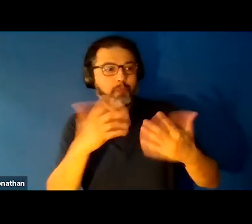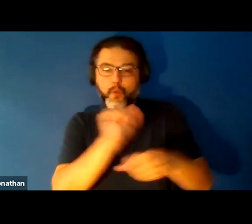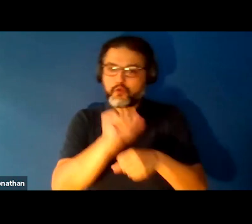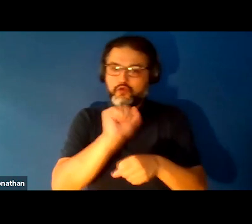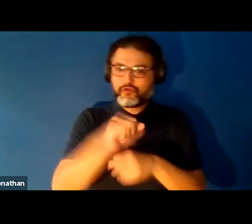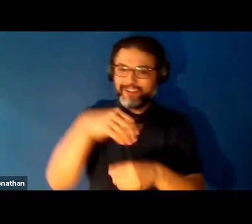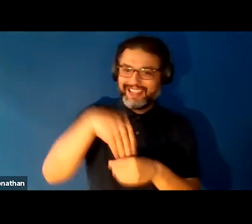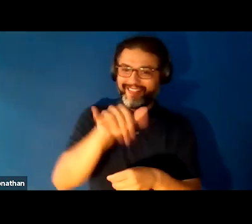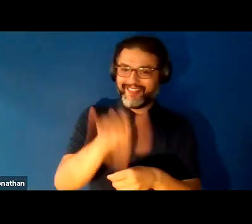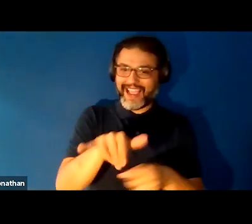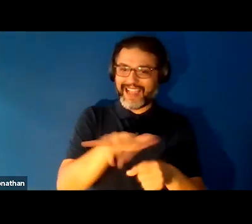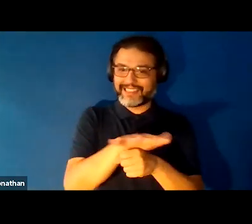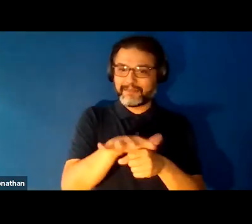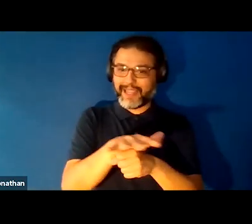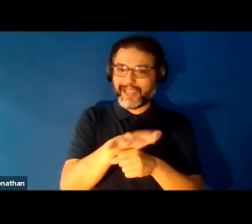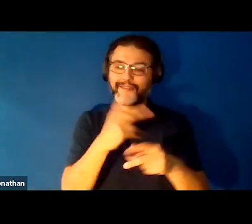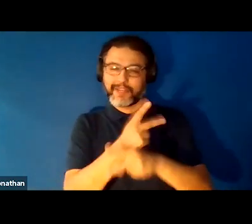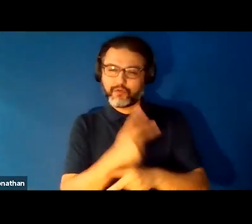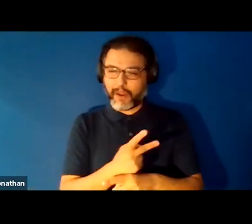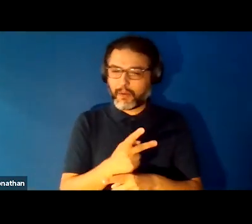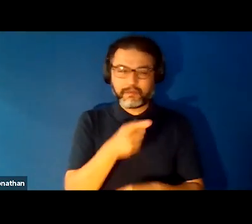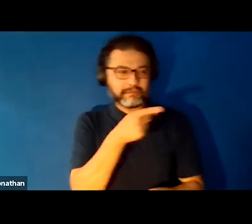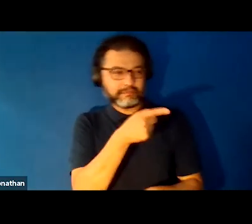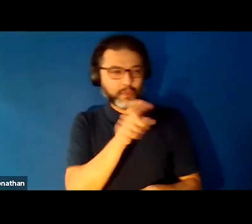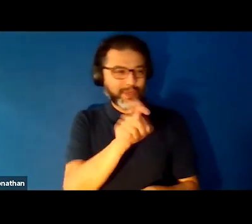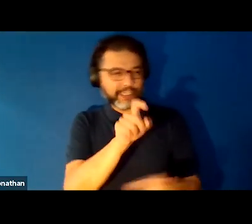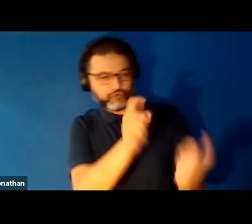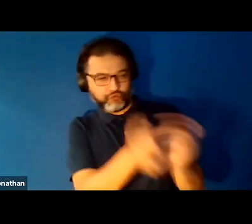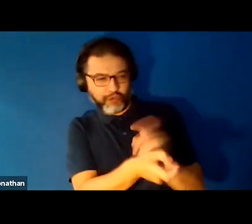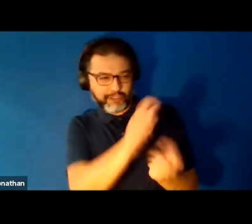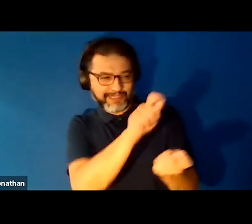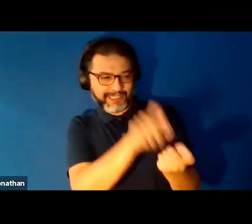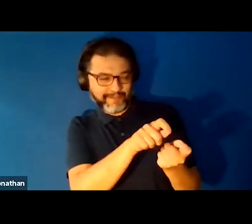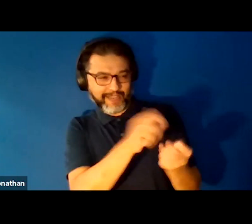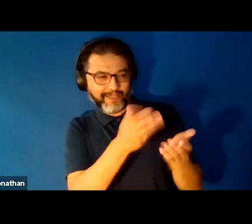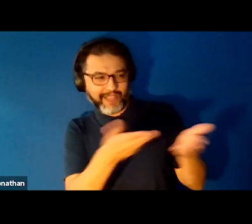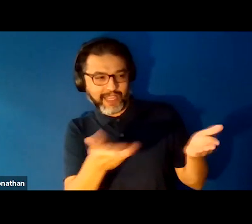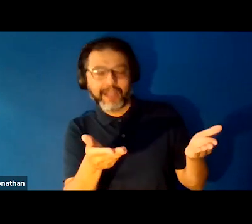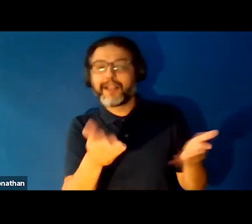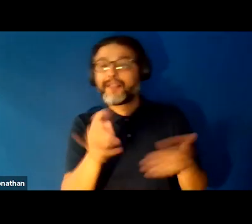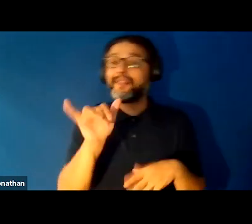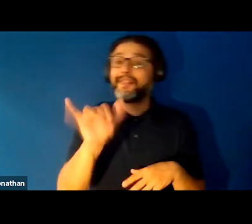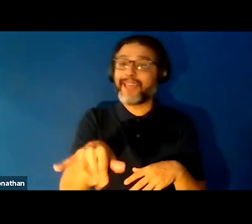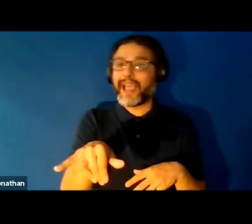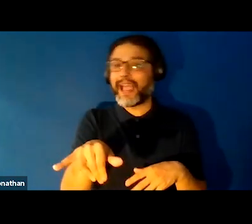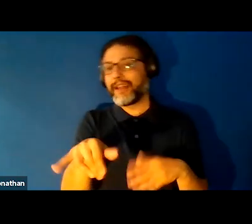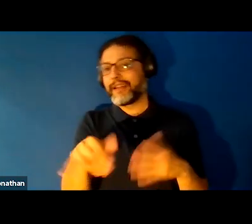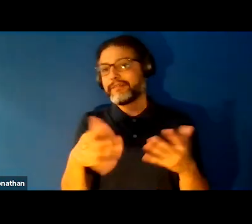And so these became 3 primary modes of communication for our understanding as we navigated the